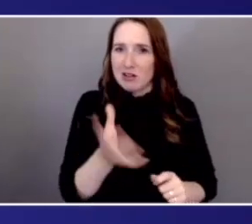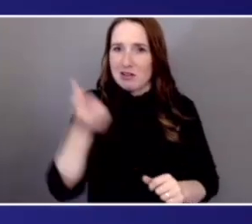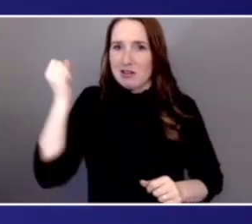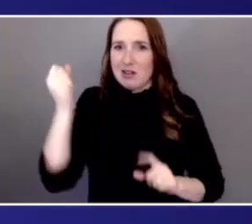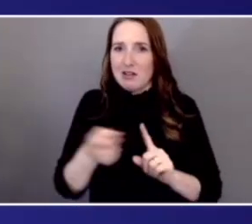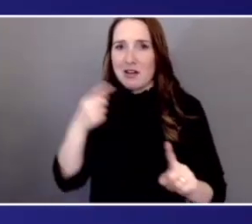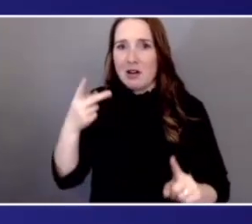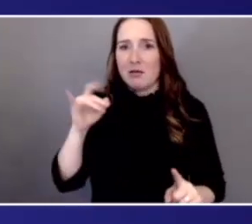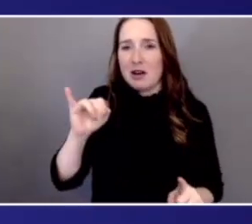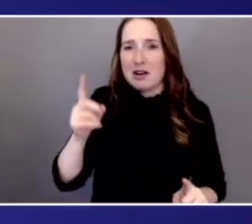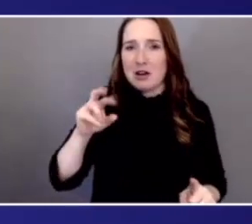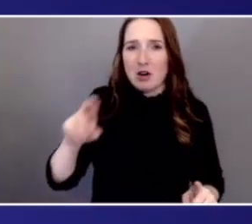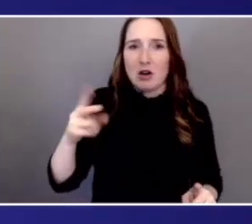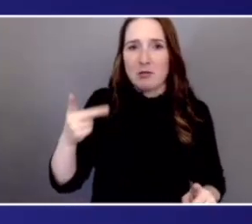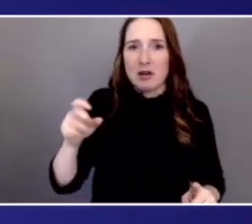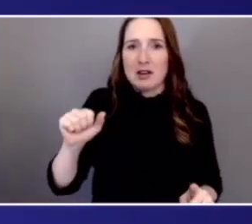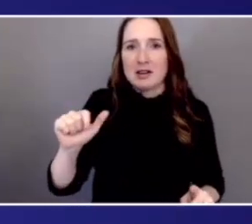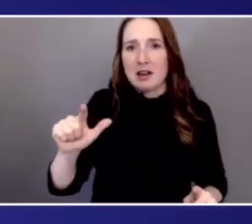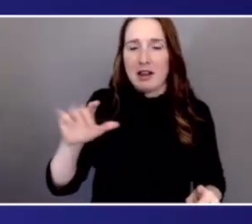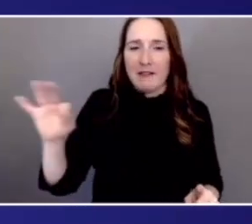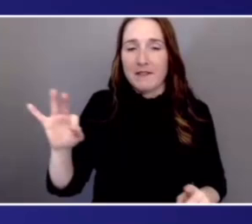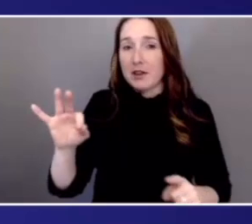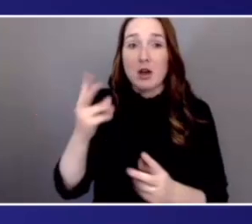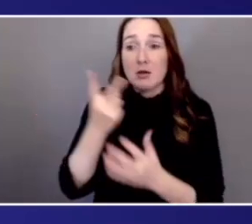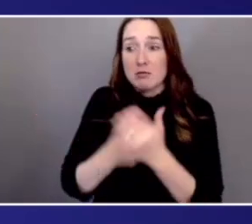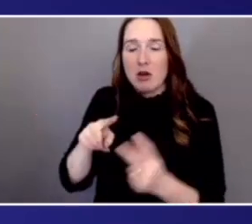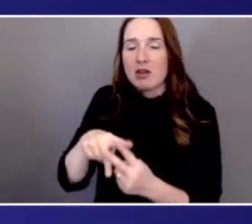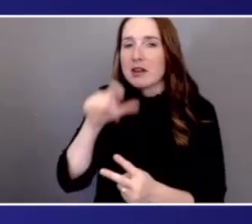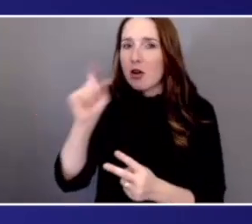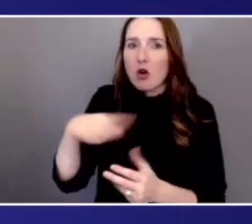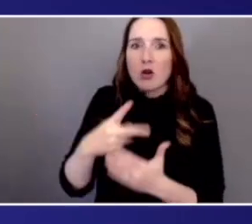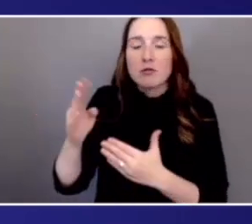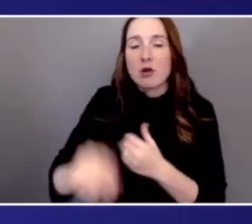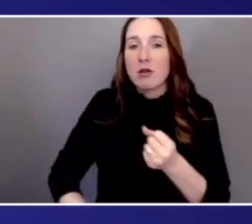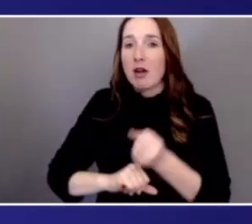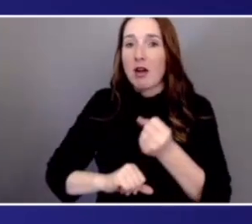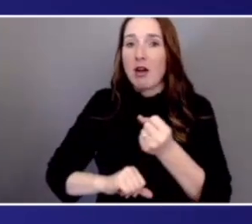How do you and PSL are not just programs that support the livelihood of public interest workers like myself.